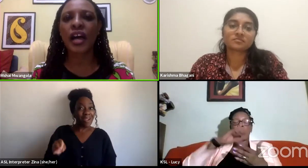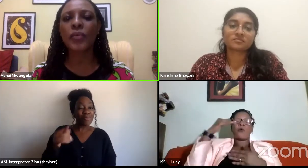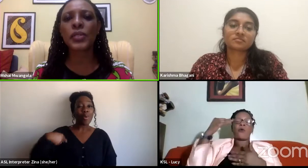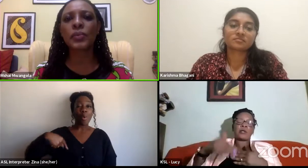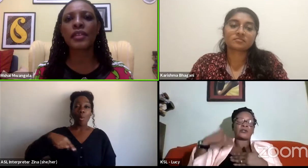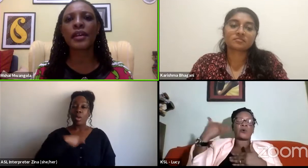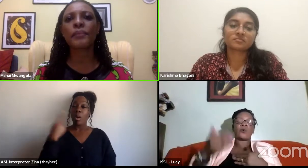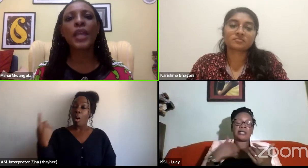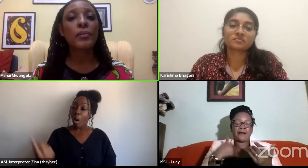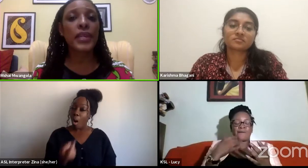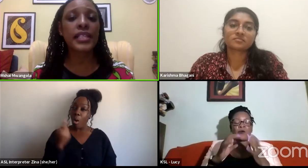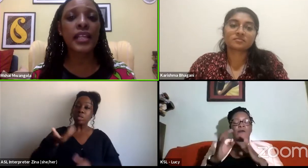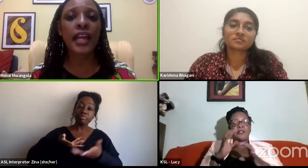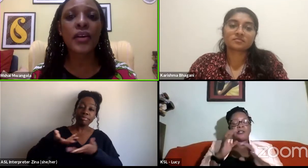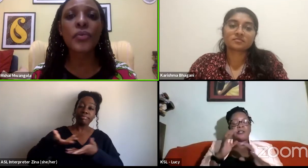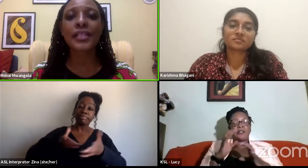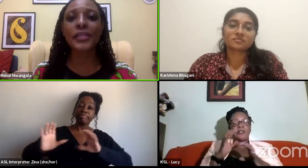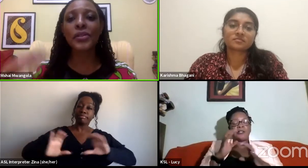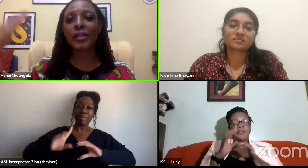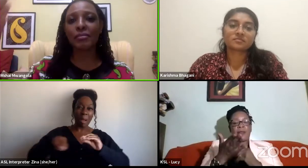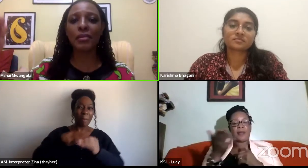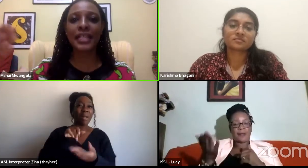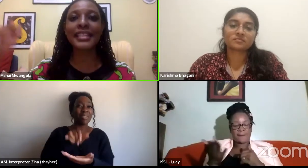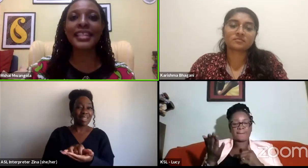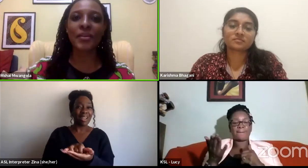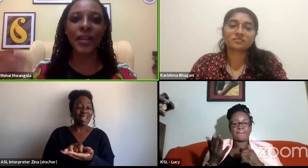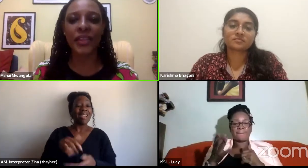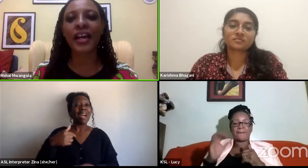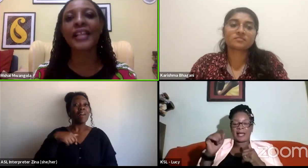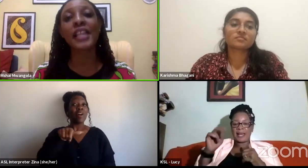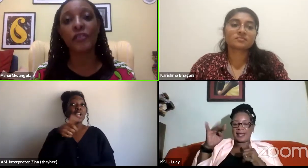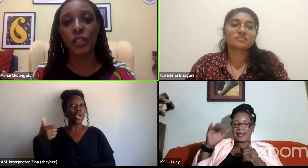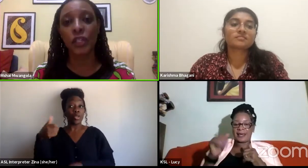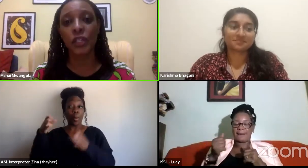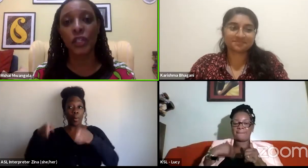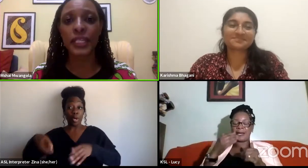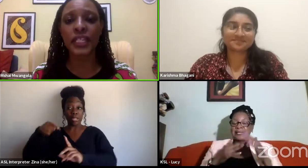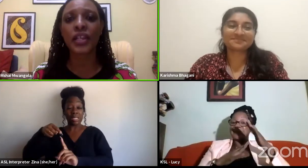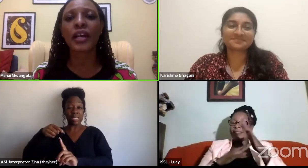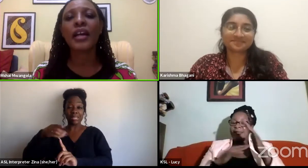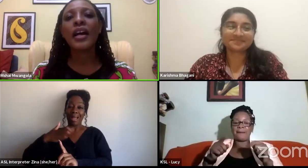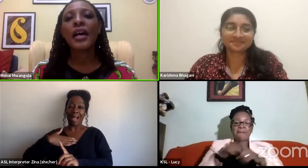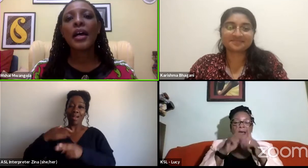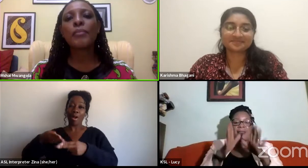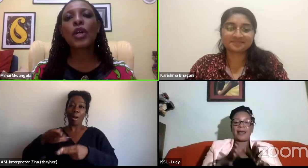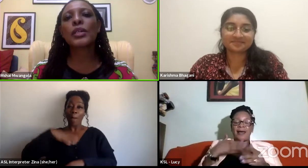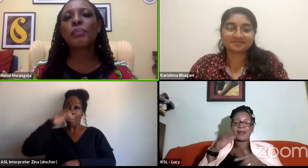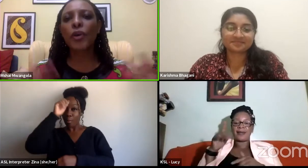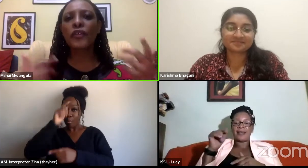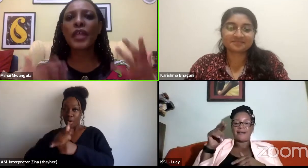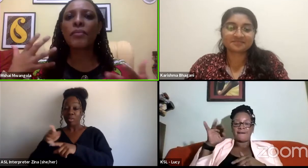I was with Praise Zenenga, who was, I called him my senior brother and David Donko, in particular, because both of them,